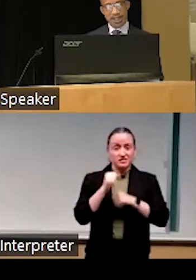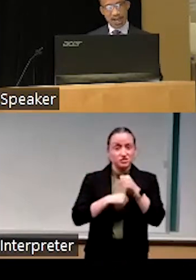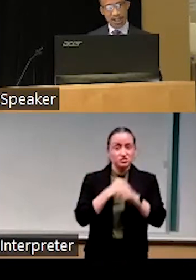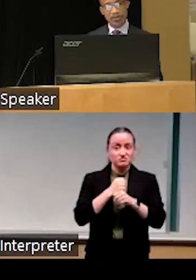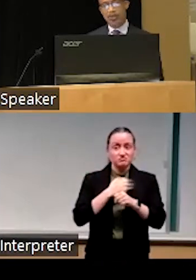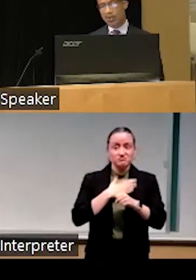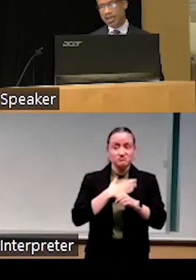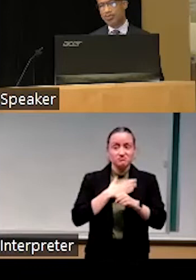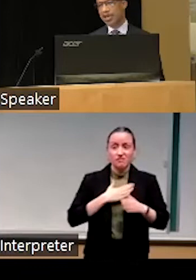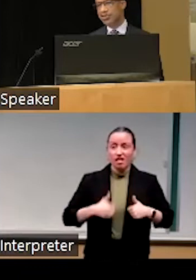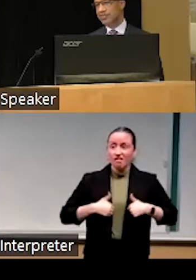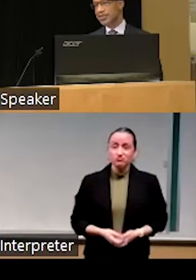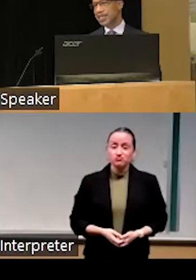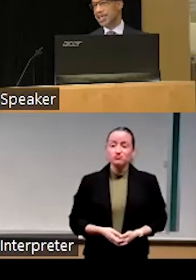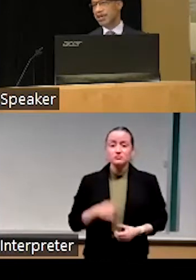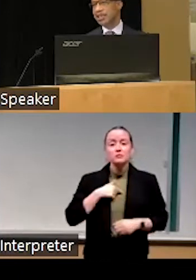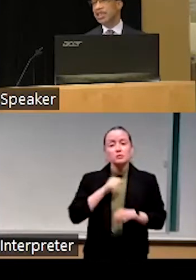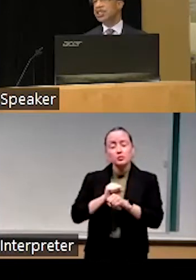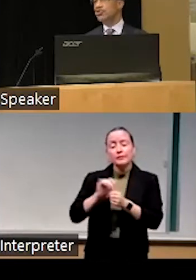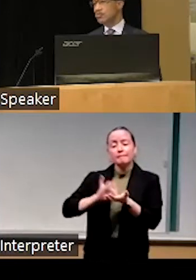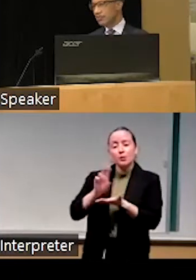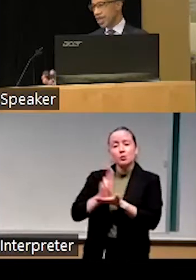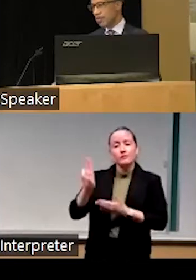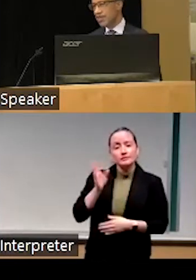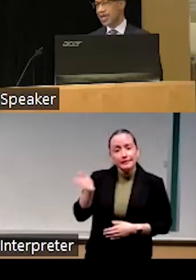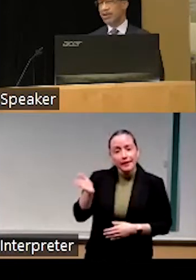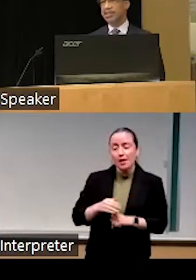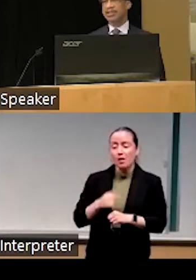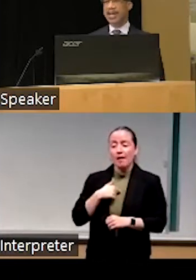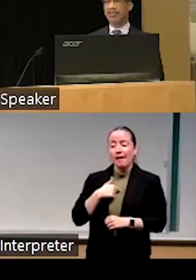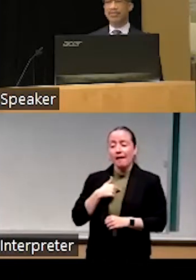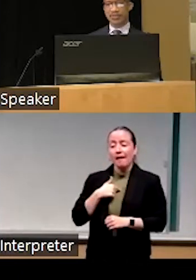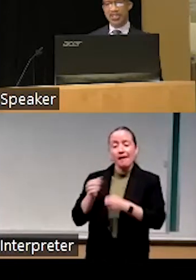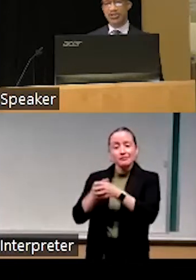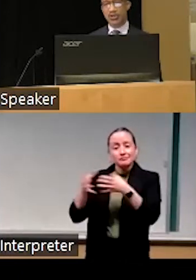only did I work at the Medical University there and grew a family there and have three children